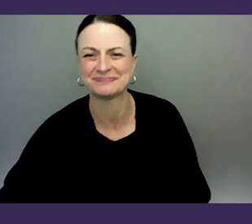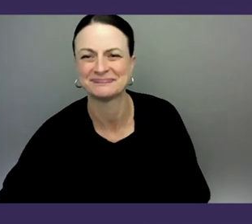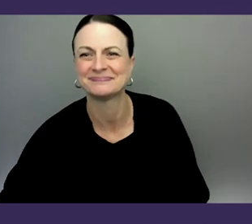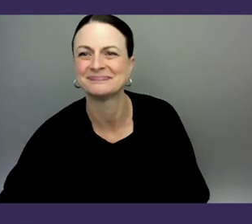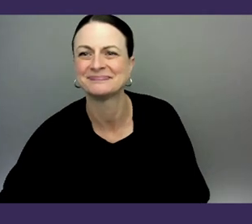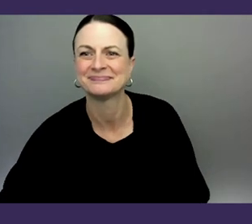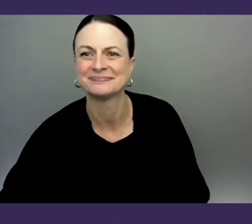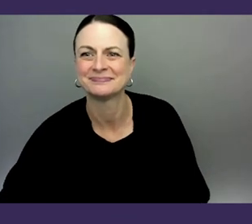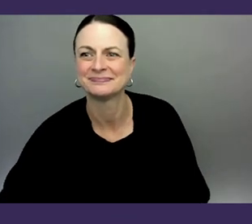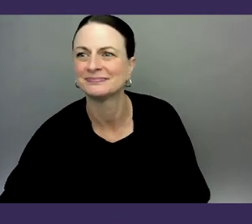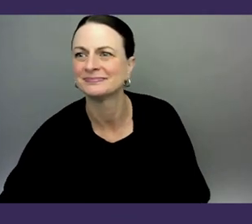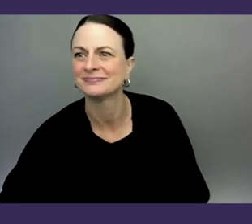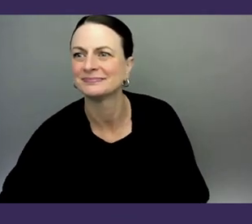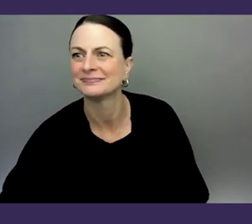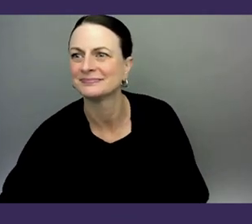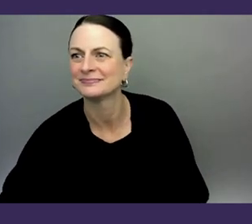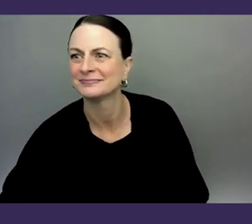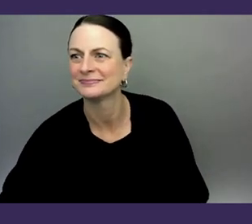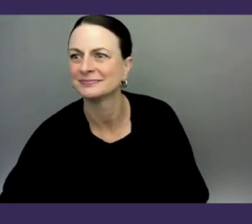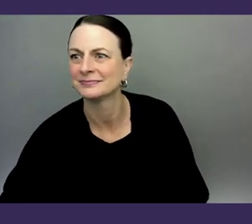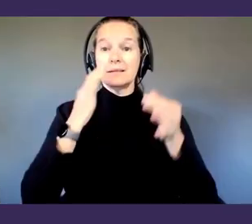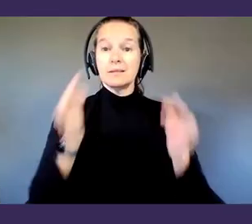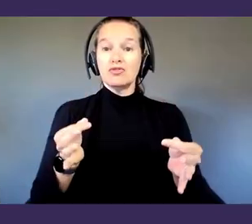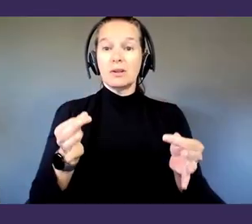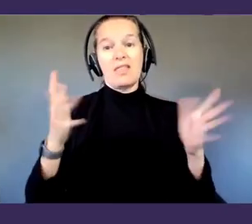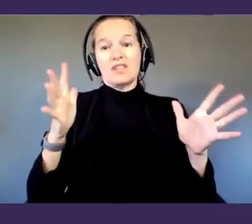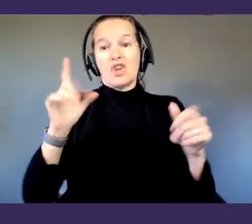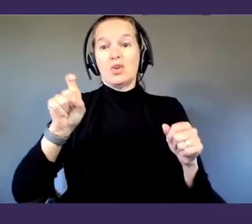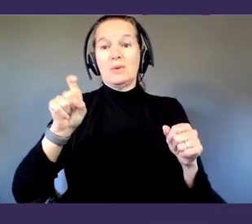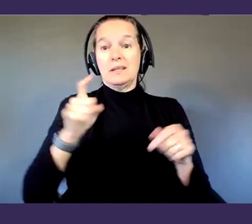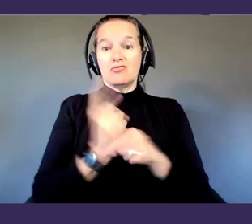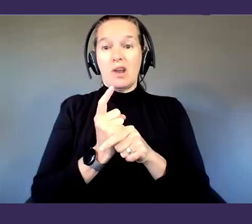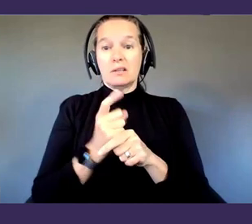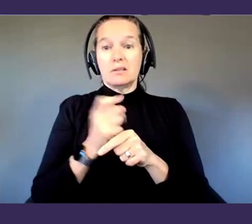that's all you need, right? And needing extra time or explanation